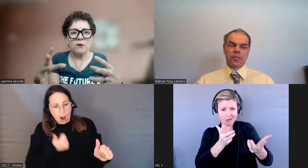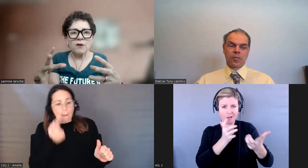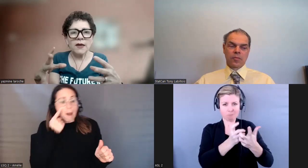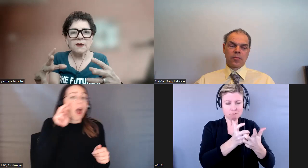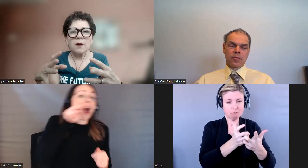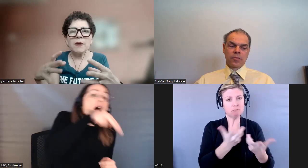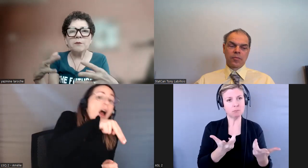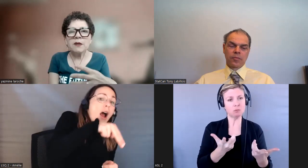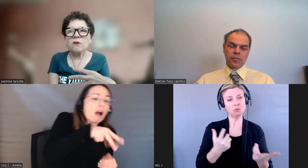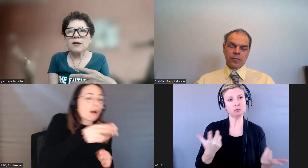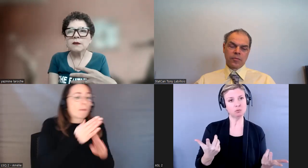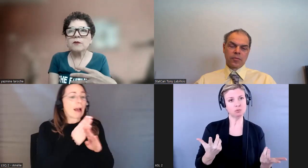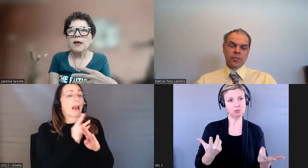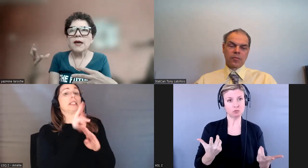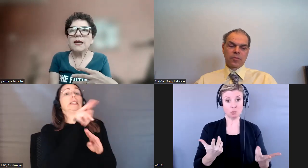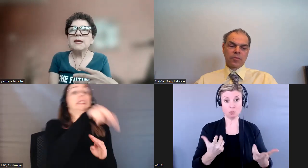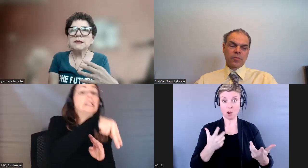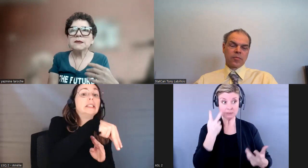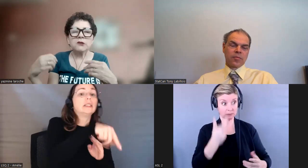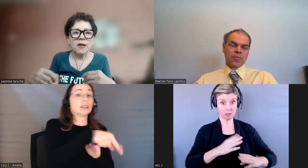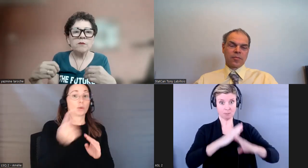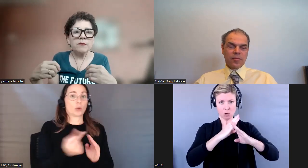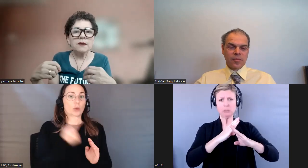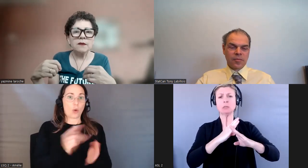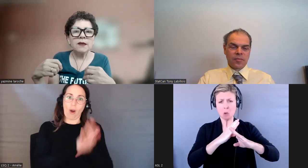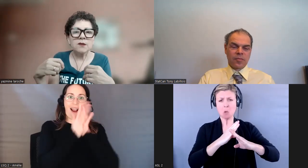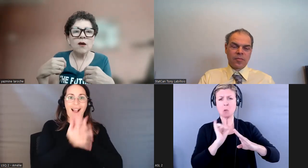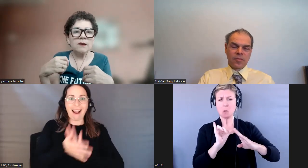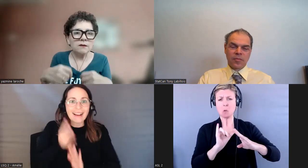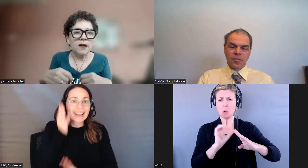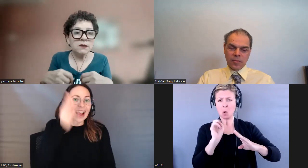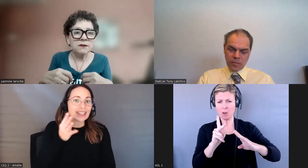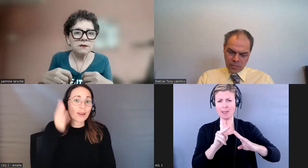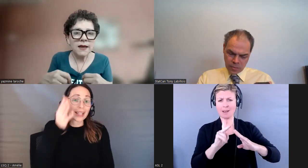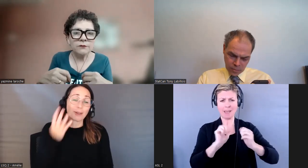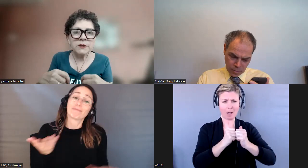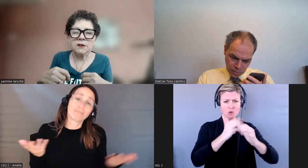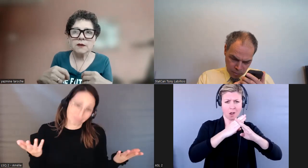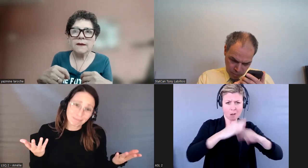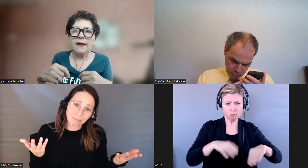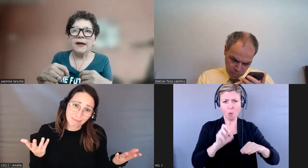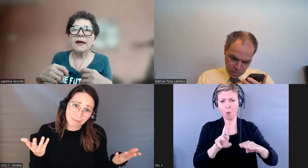you and come and be creative and yes it's a shame that it's on us to have to do it and